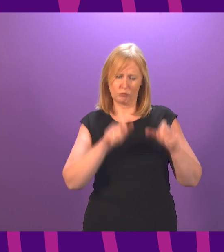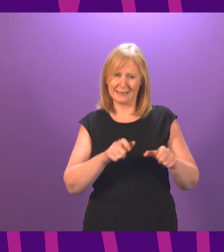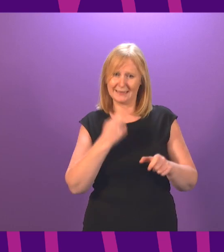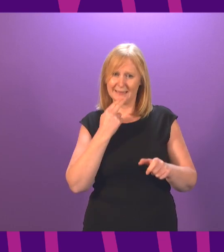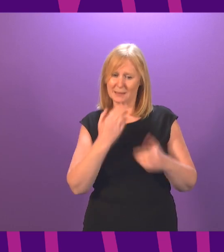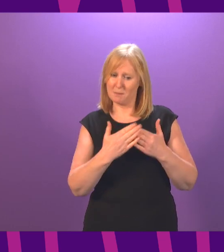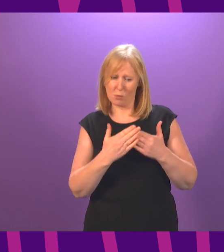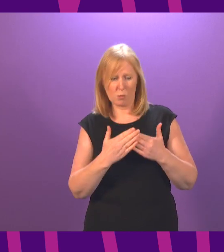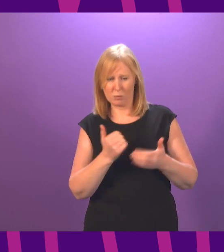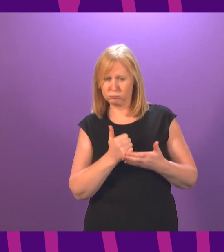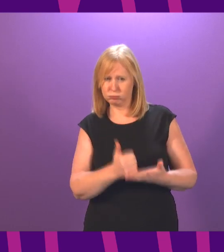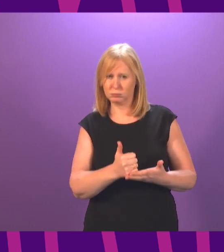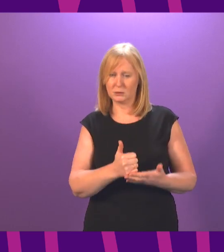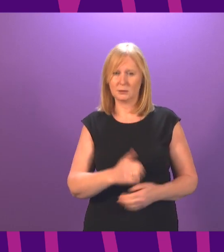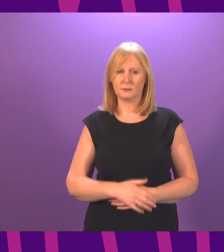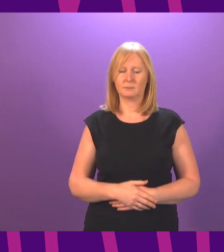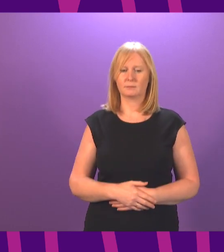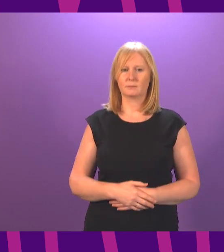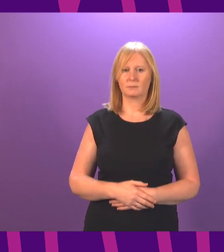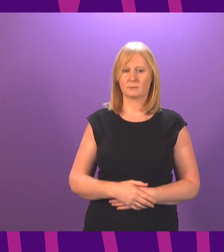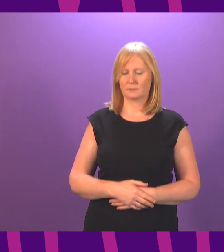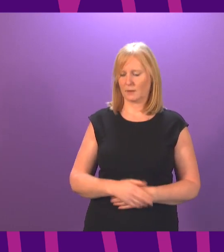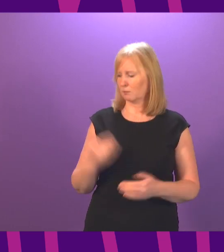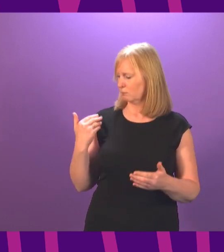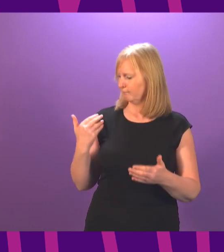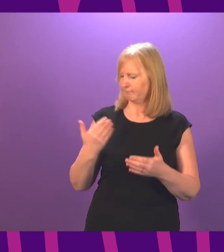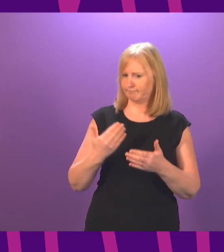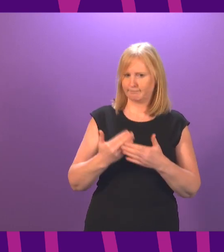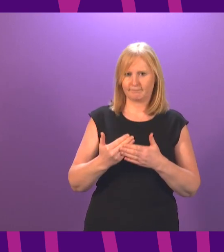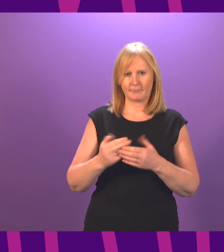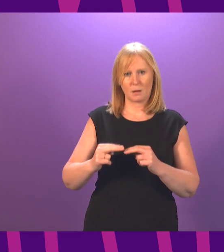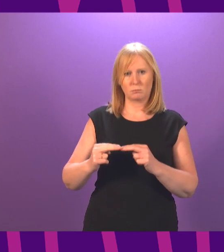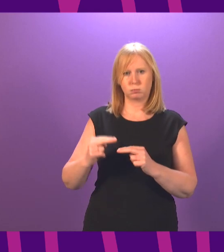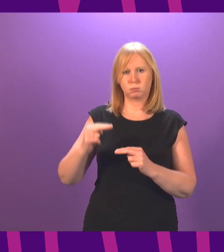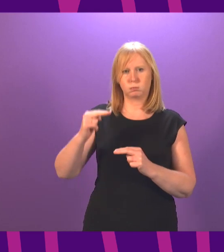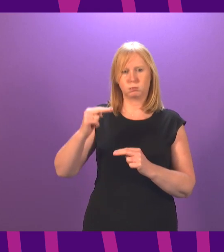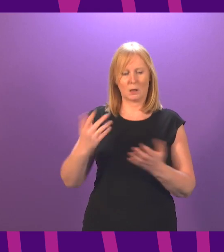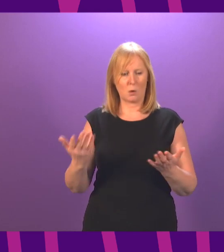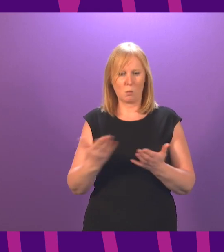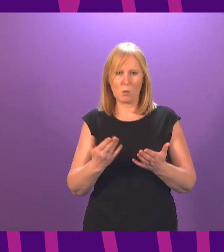In 2020, we have seen a record number of Covid-related deaths in Scotland’s care homes and the